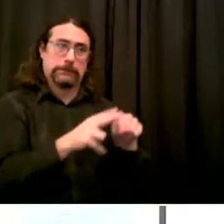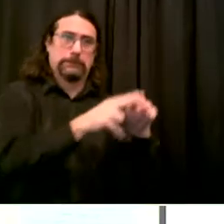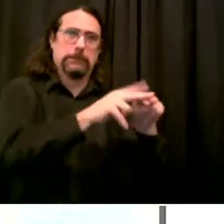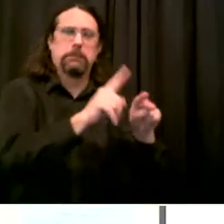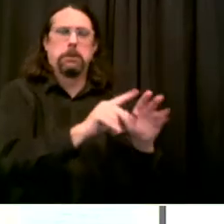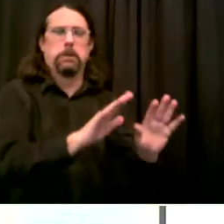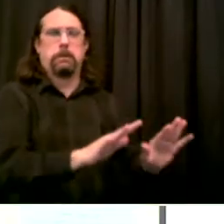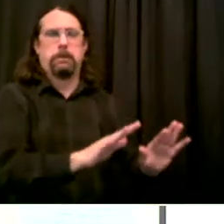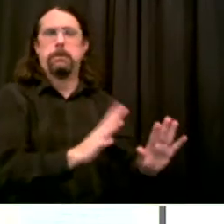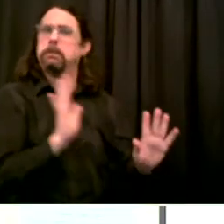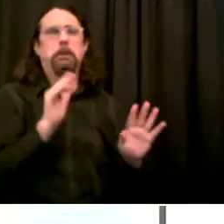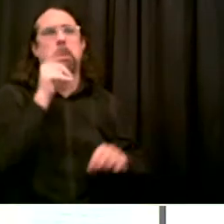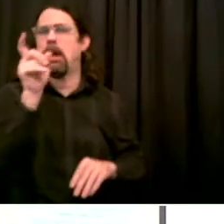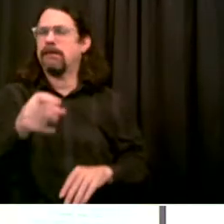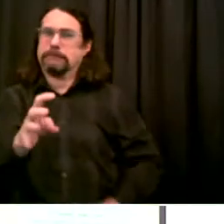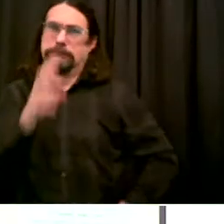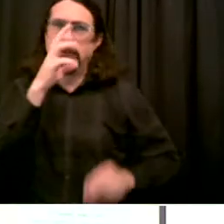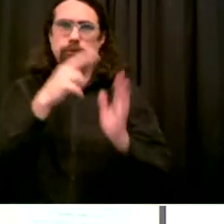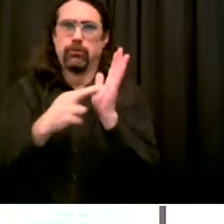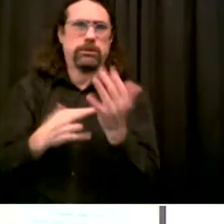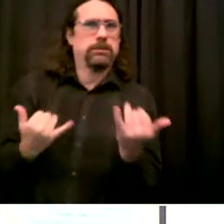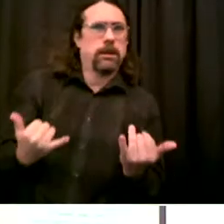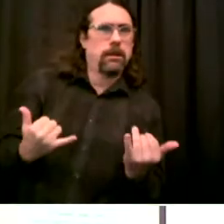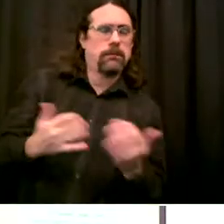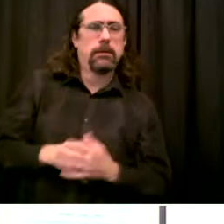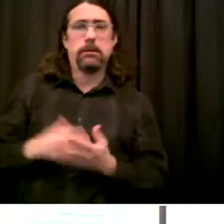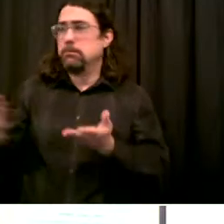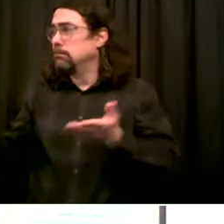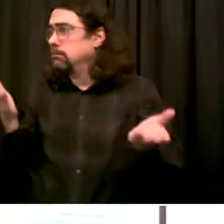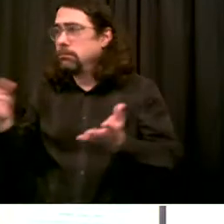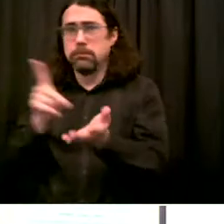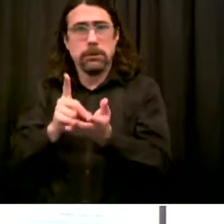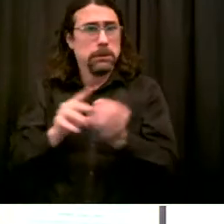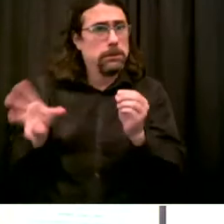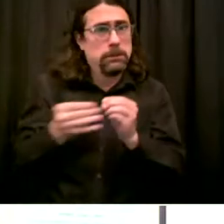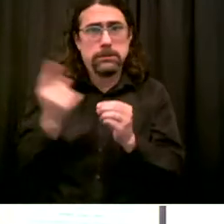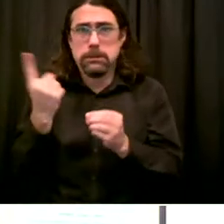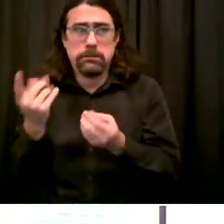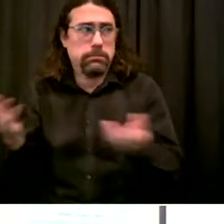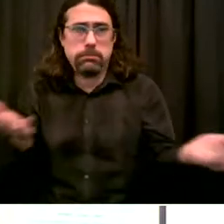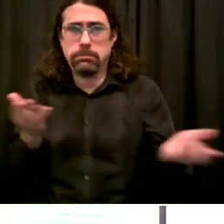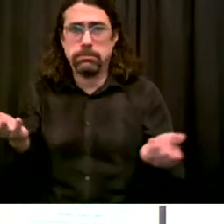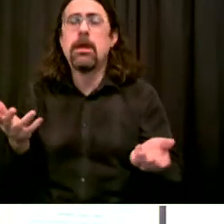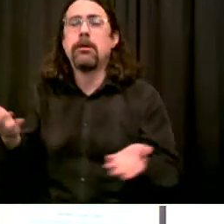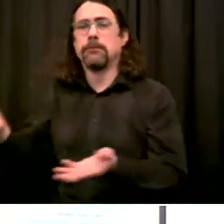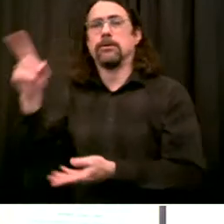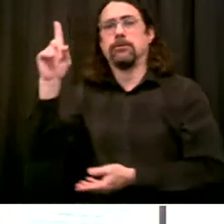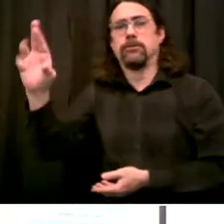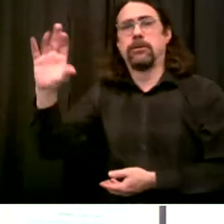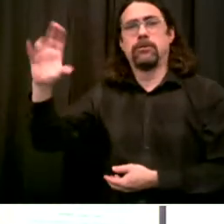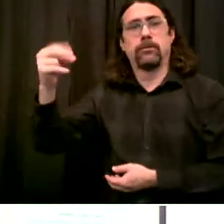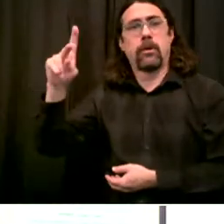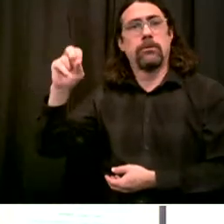INVOLVEMENT. DOCTOR, DO YOU HAVE ANYTHING YOU WANT TO ADD?